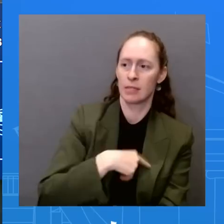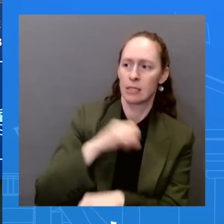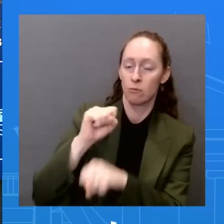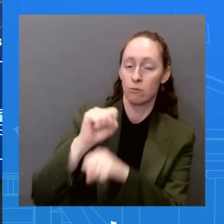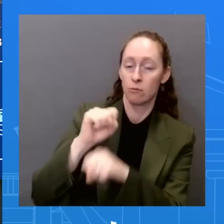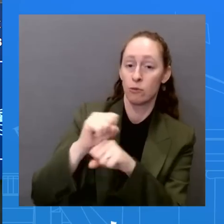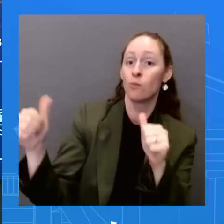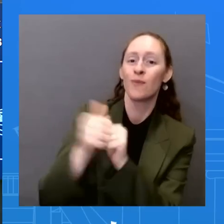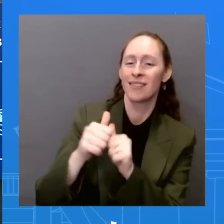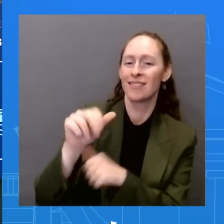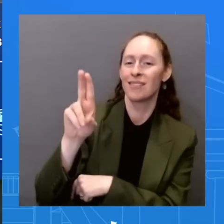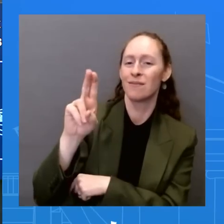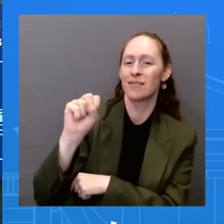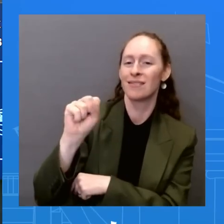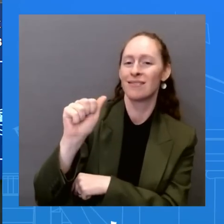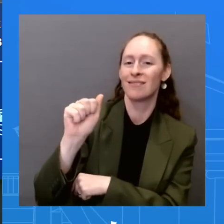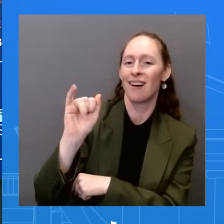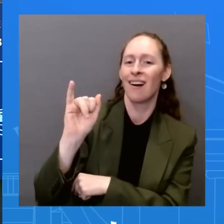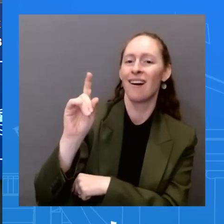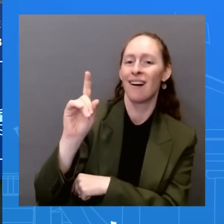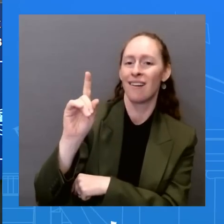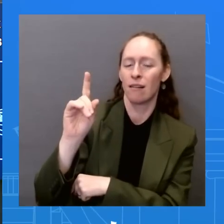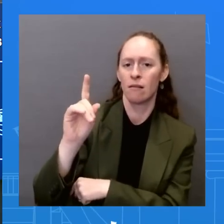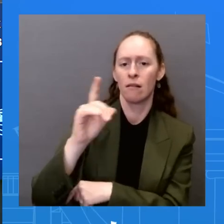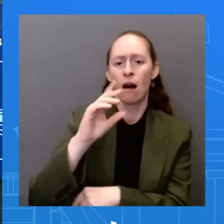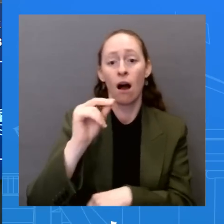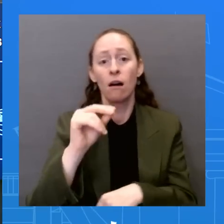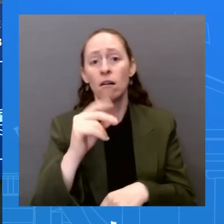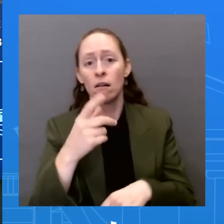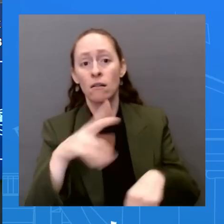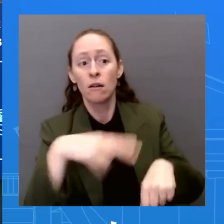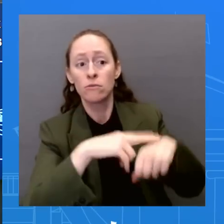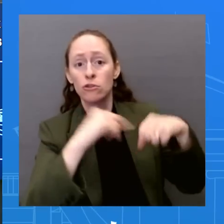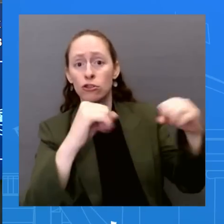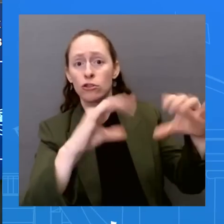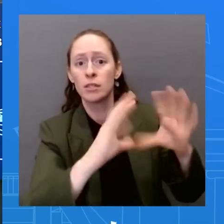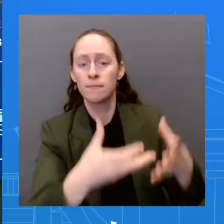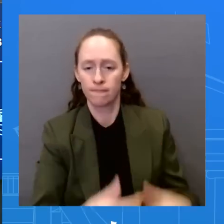we've established a global task force across multiple different federal agencies